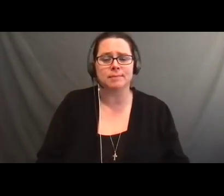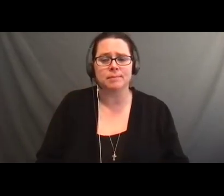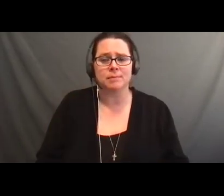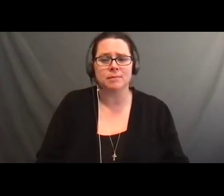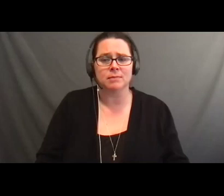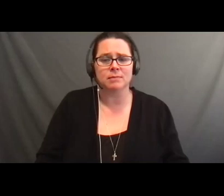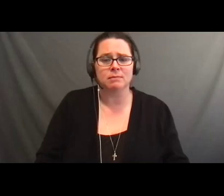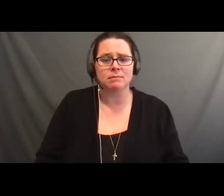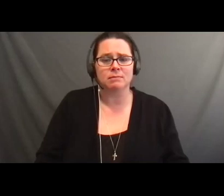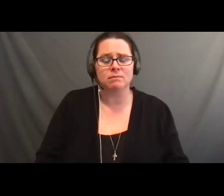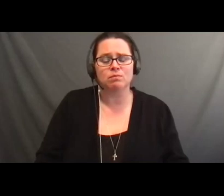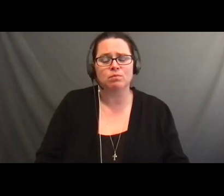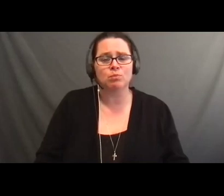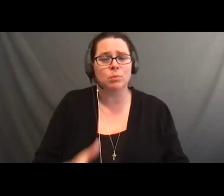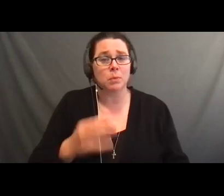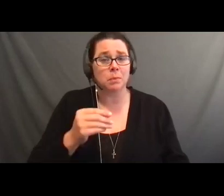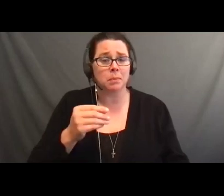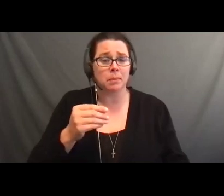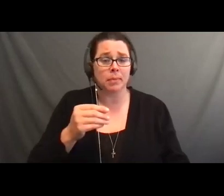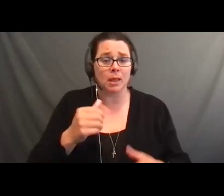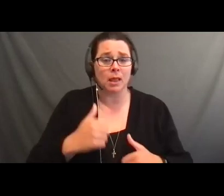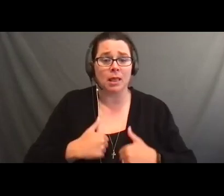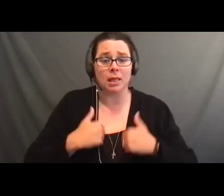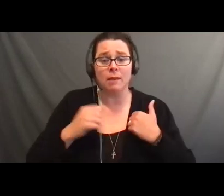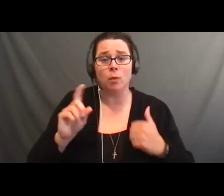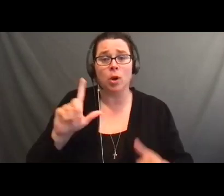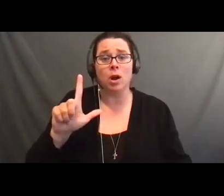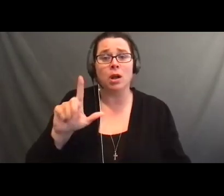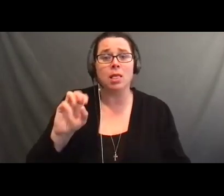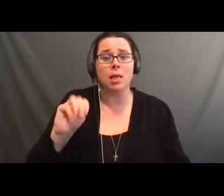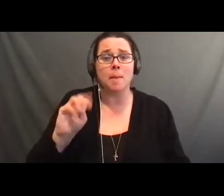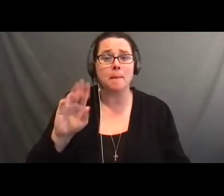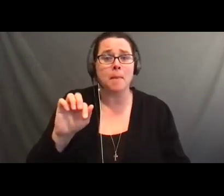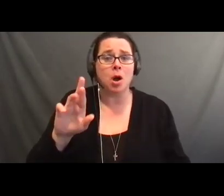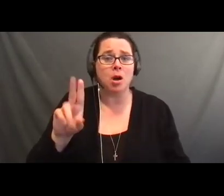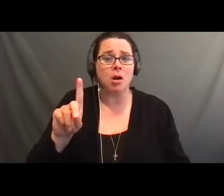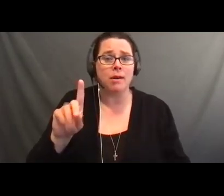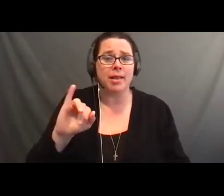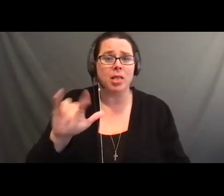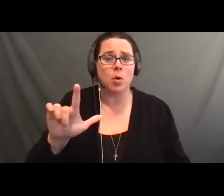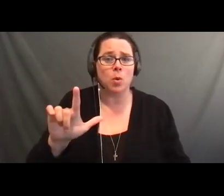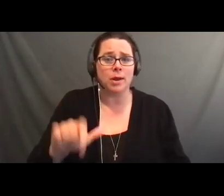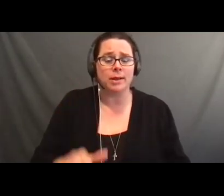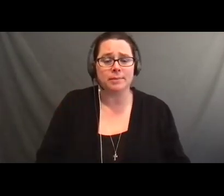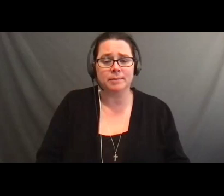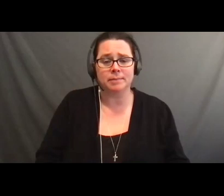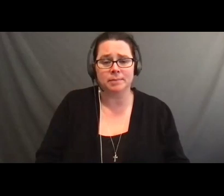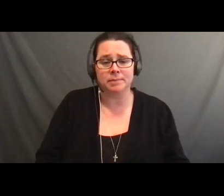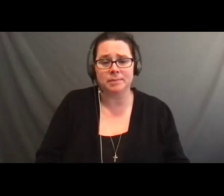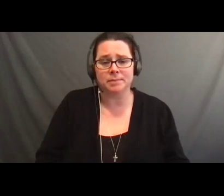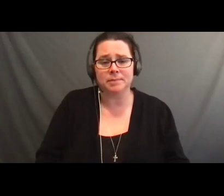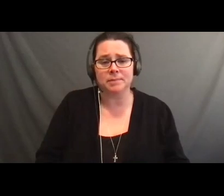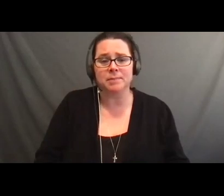Zack: And I live in Lombard, Illinois.